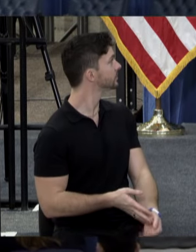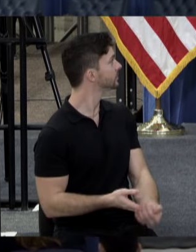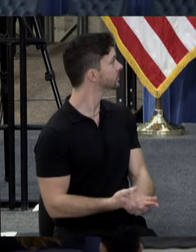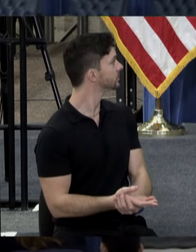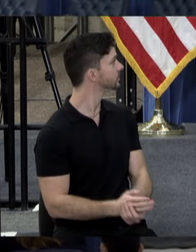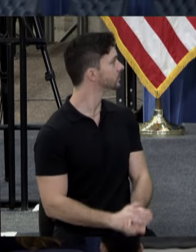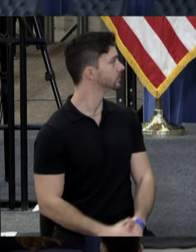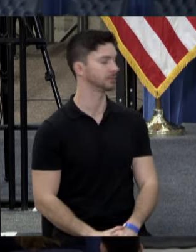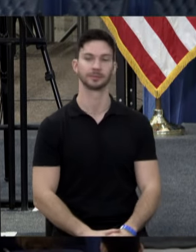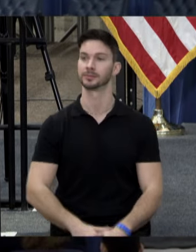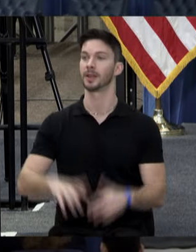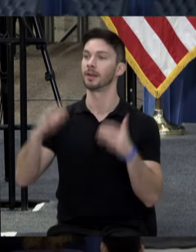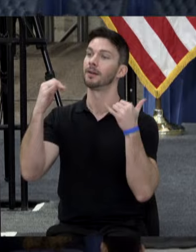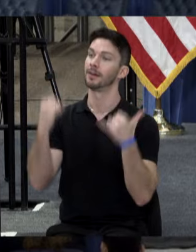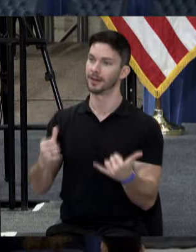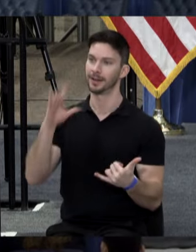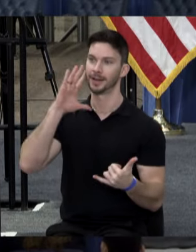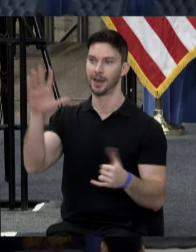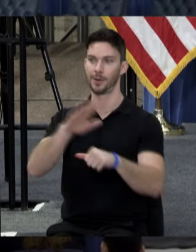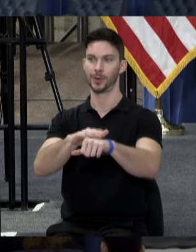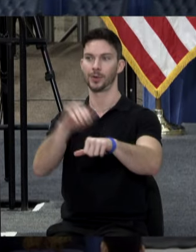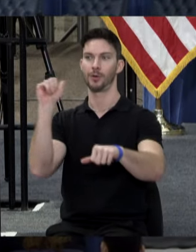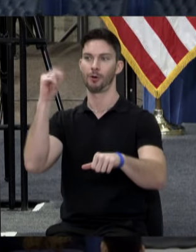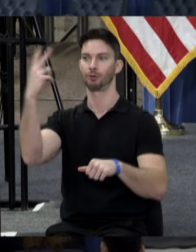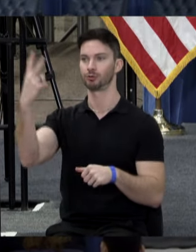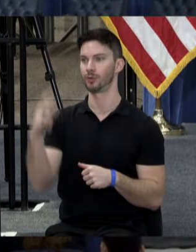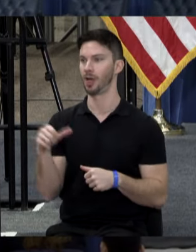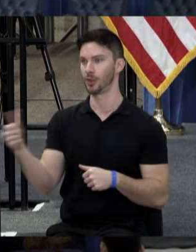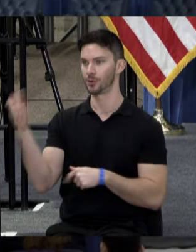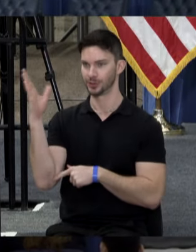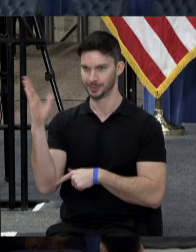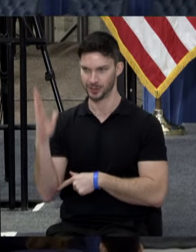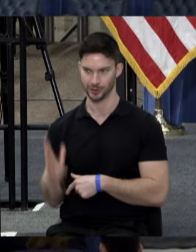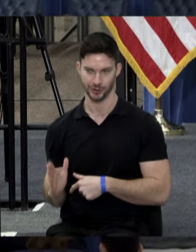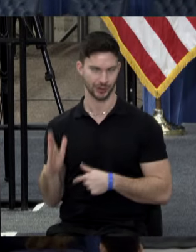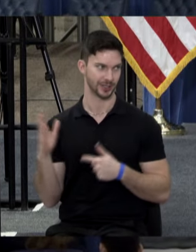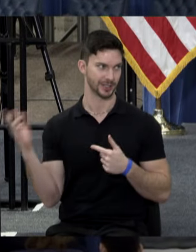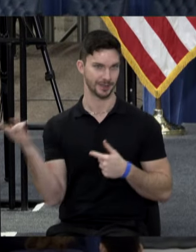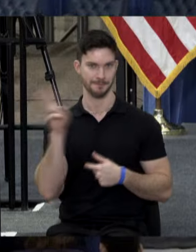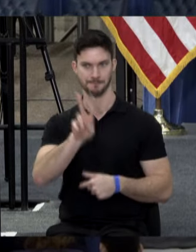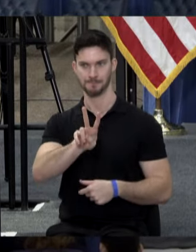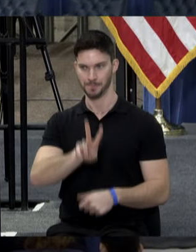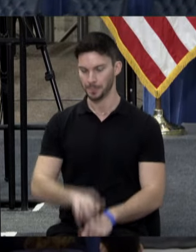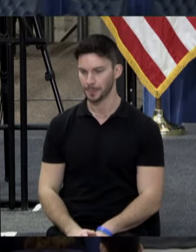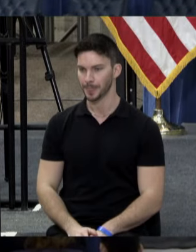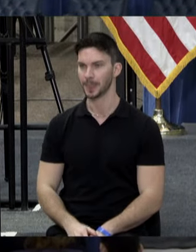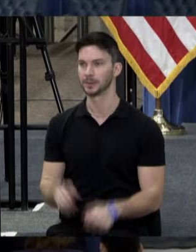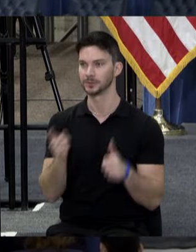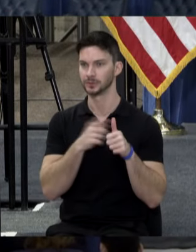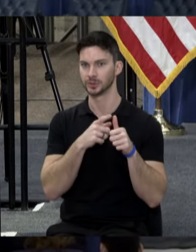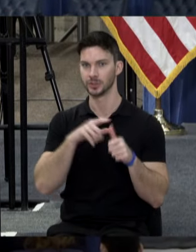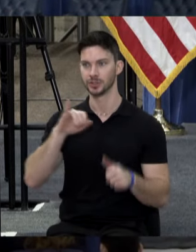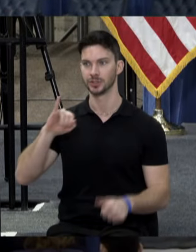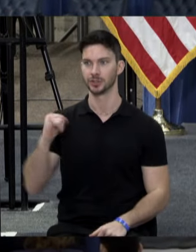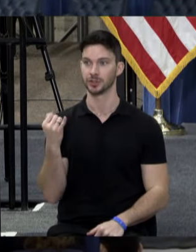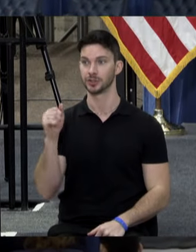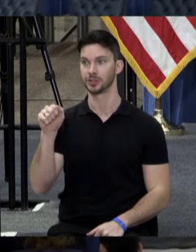Mary Lazare: So now I'm going to call two other speakers up on stage. First, Jason Resendez,